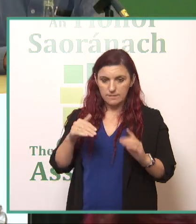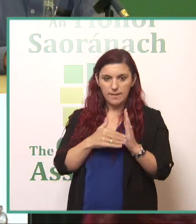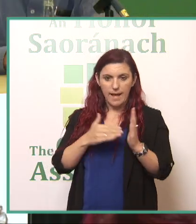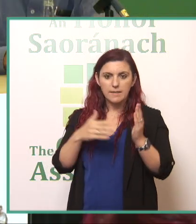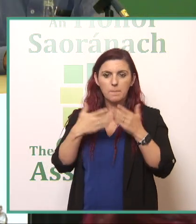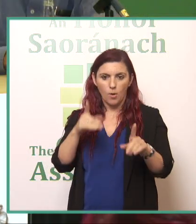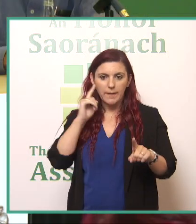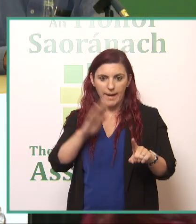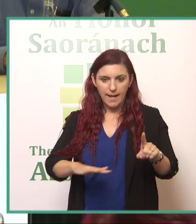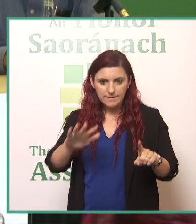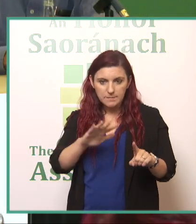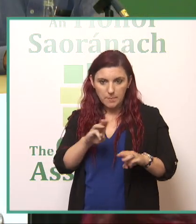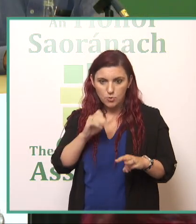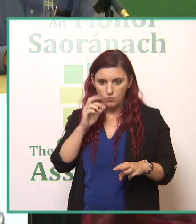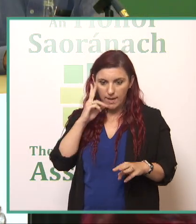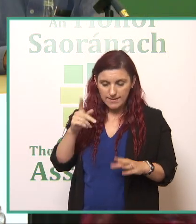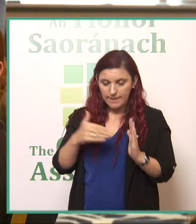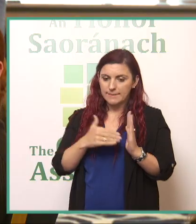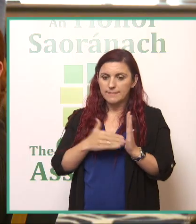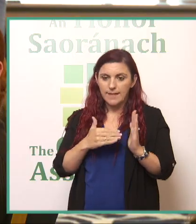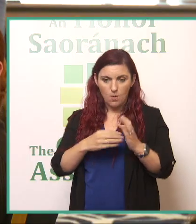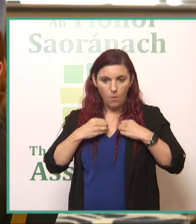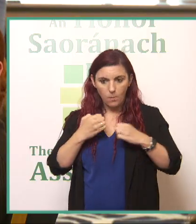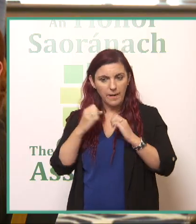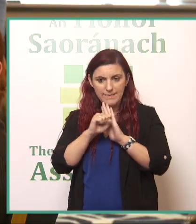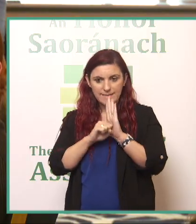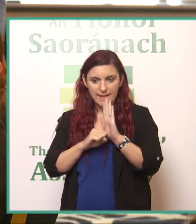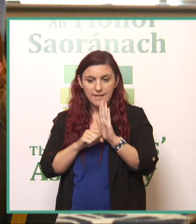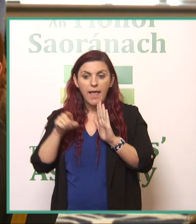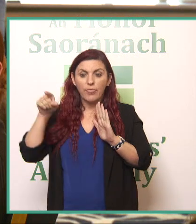think people don't honestly or owned by the state people these are managing public land